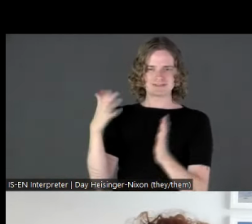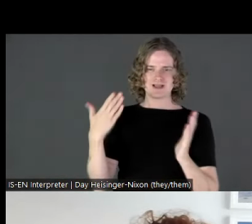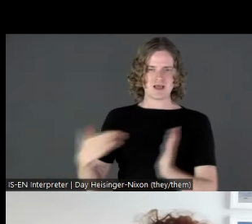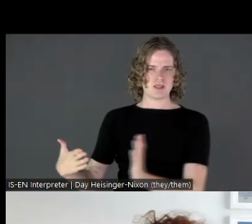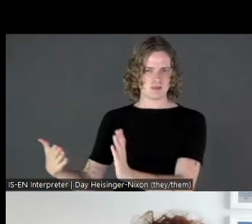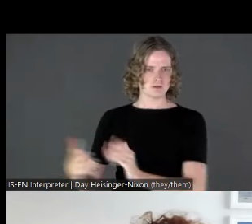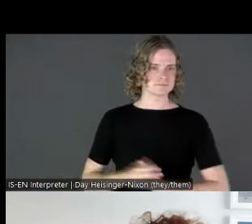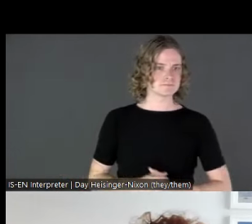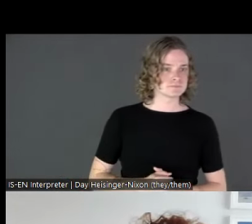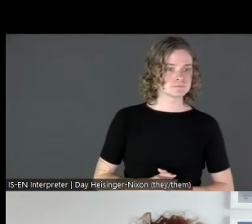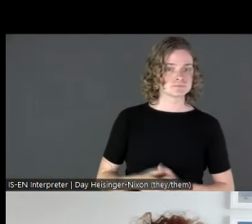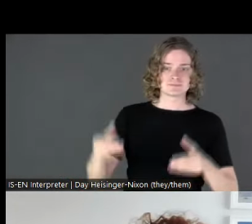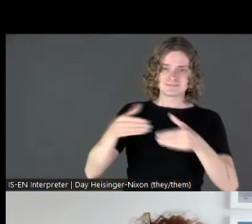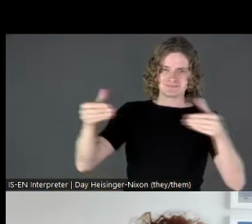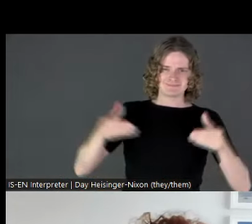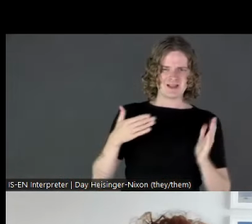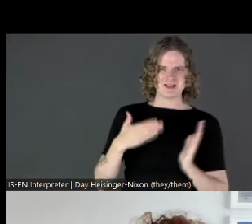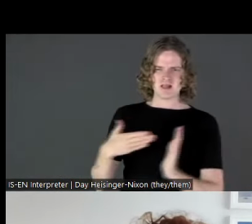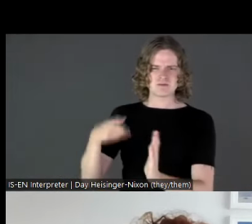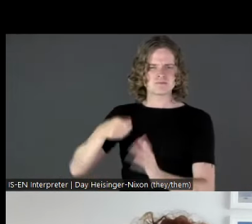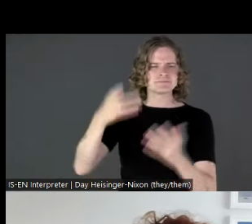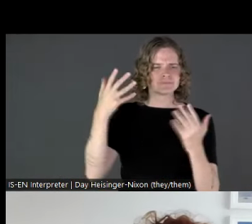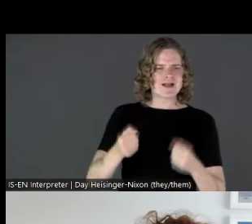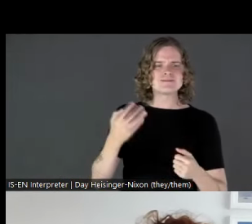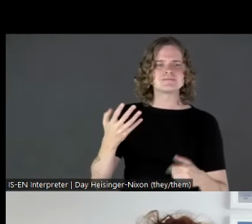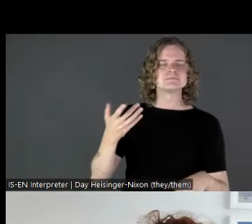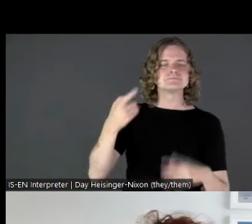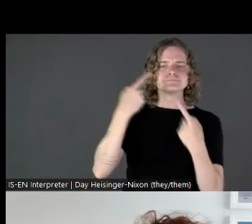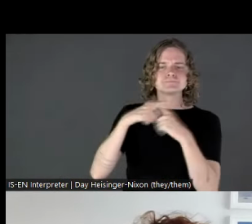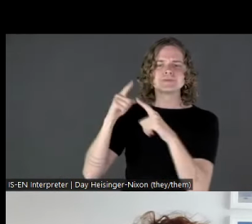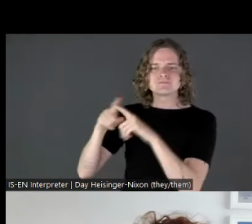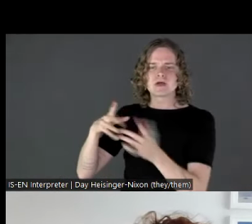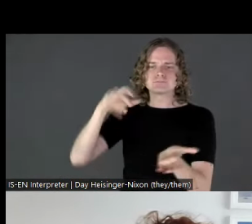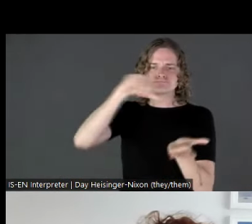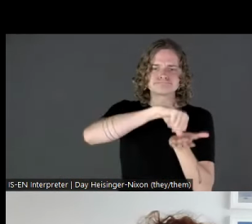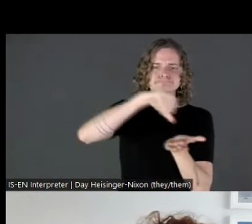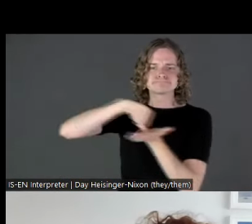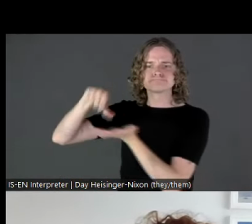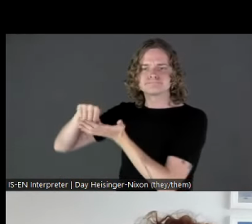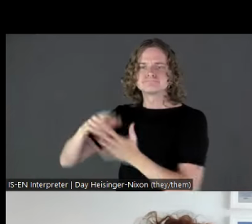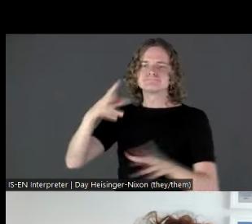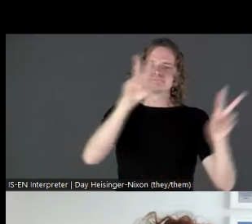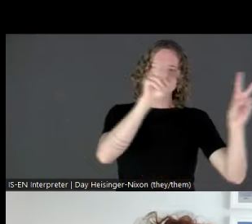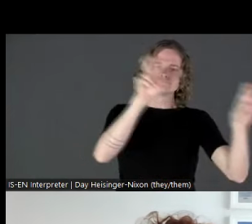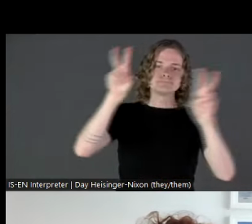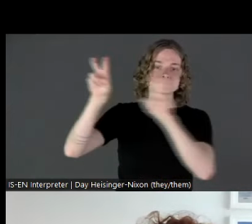themes where we have funded innovation challenges. These include meaningful participation and